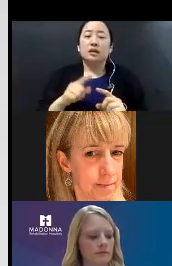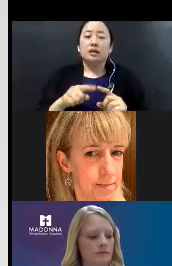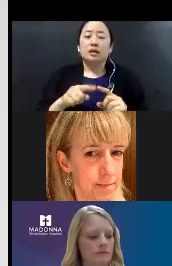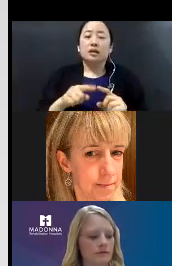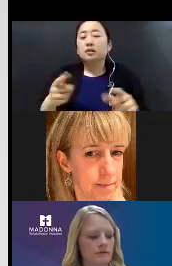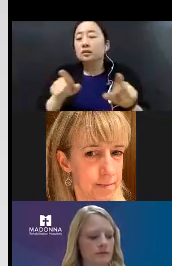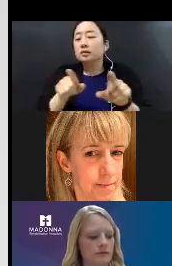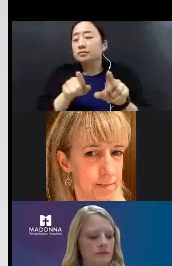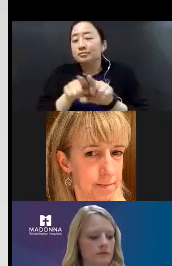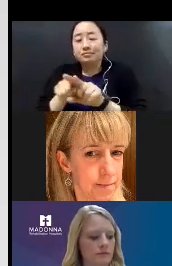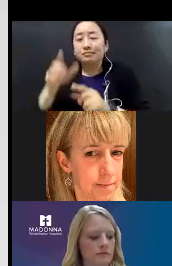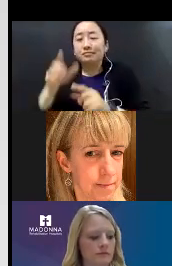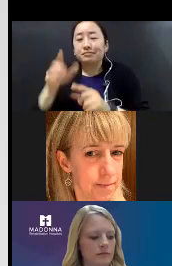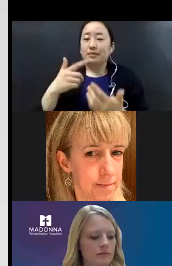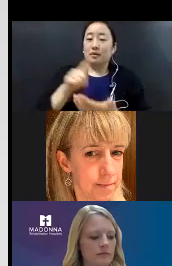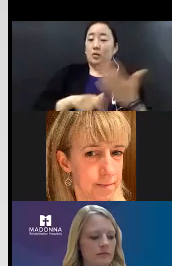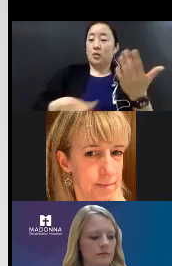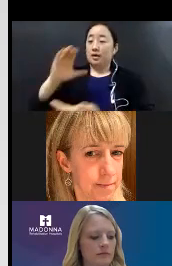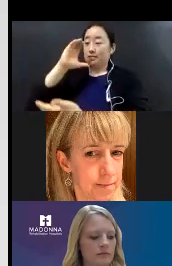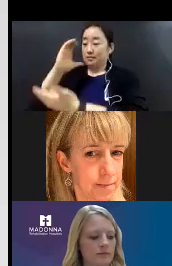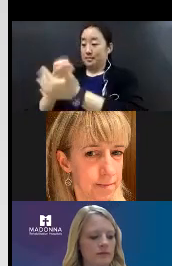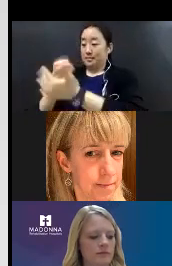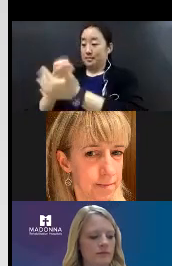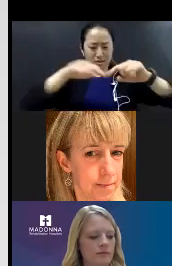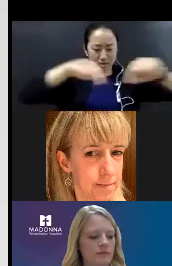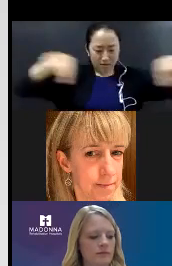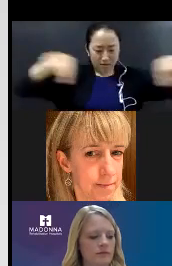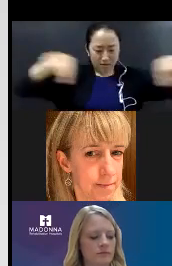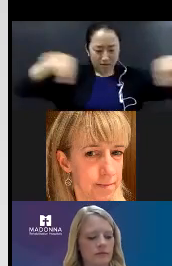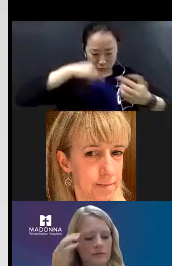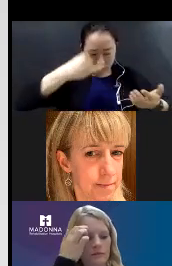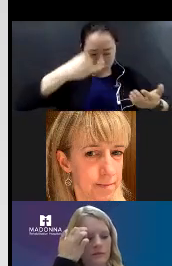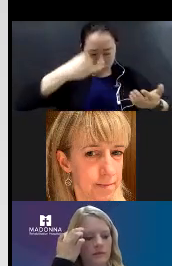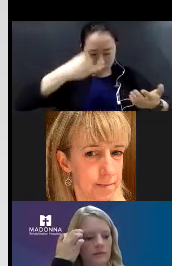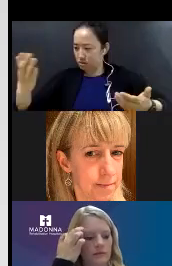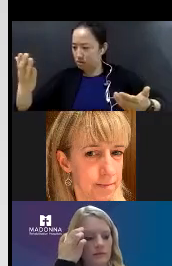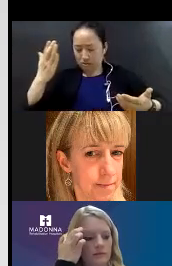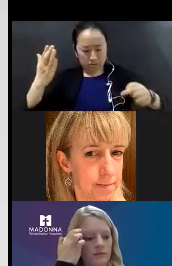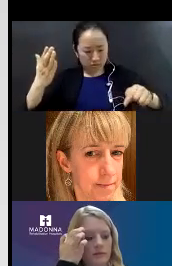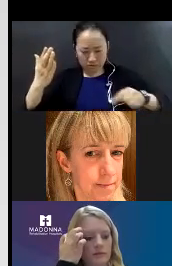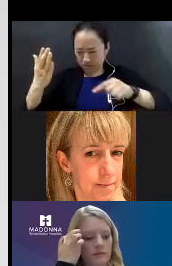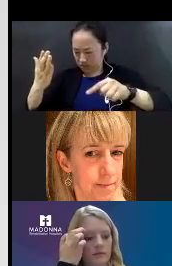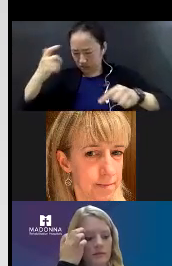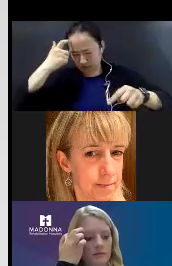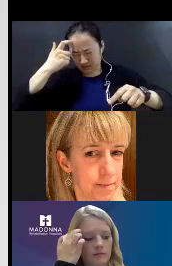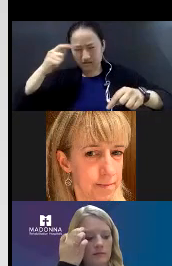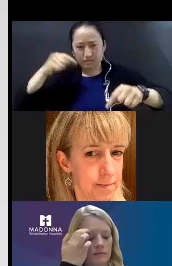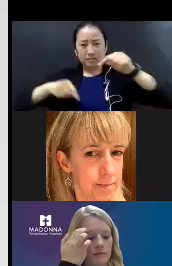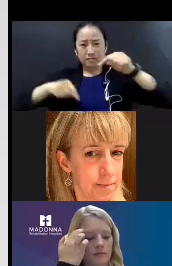BETWEEN THE PHOTOS AND THE FLOOR PLANS SO IT KIND OF CONFUSES US AND WE HAVE TO BACK UP AND FIGURE OUT AND